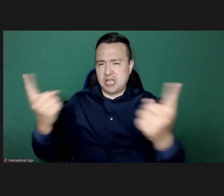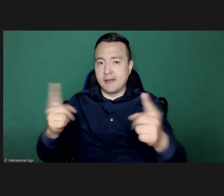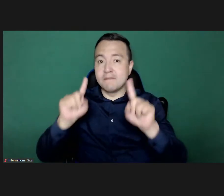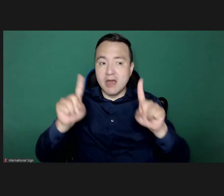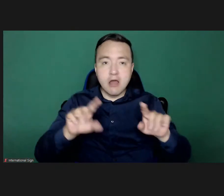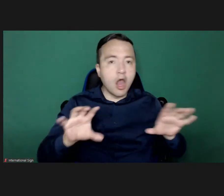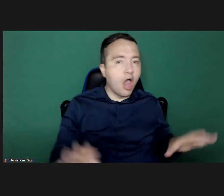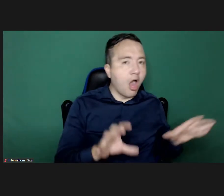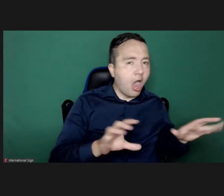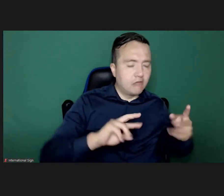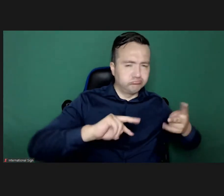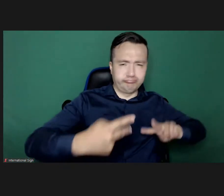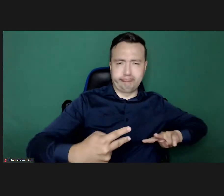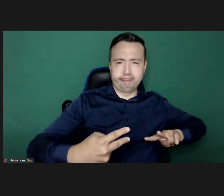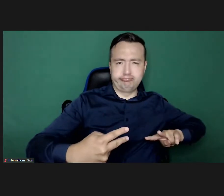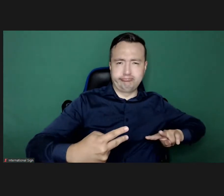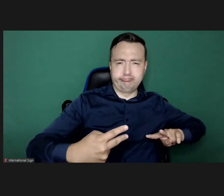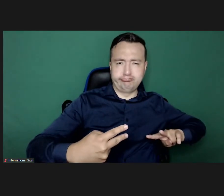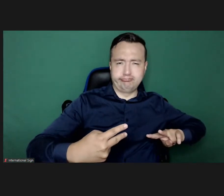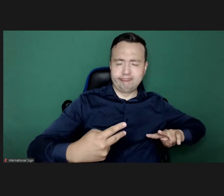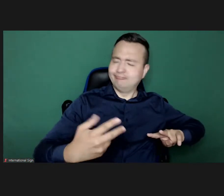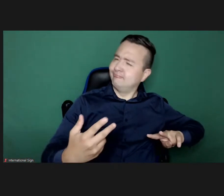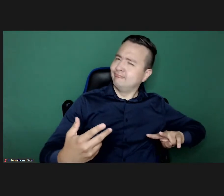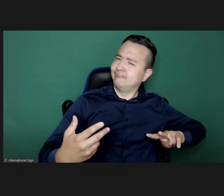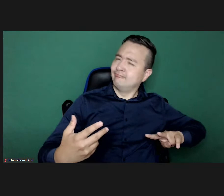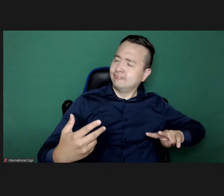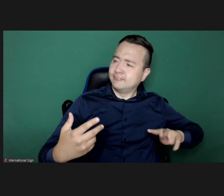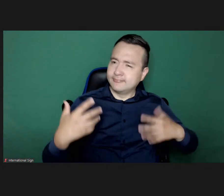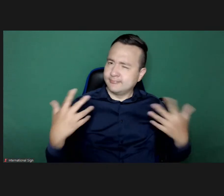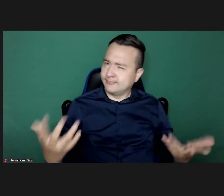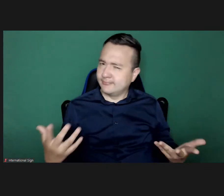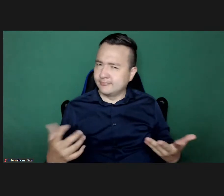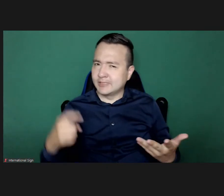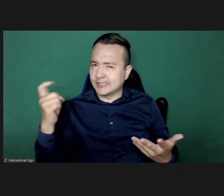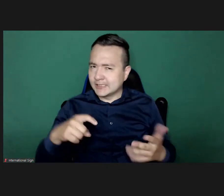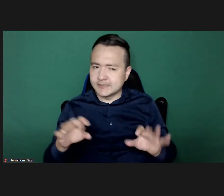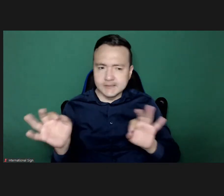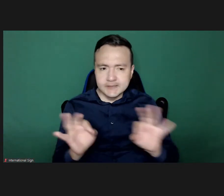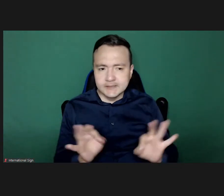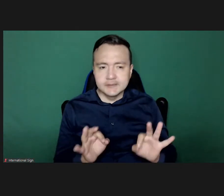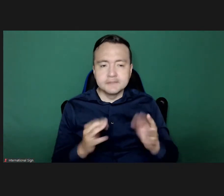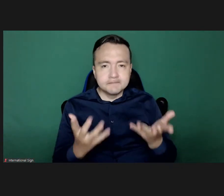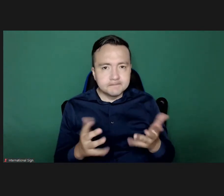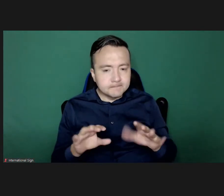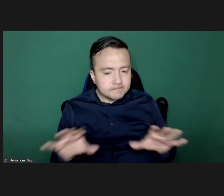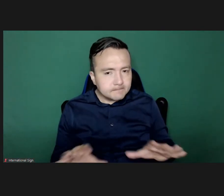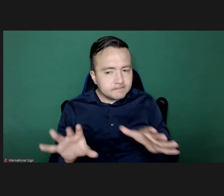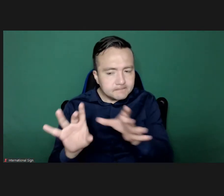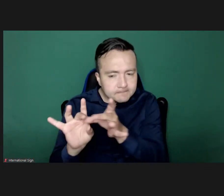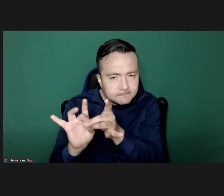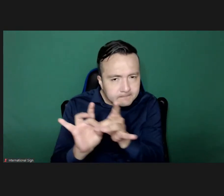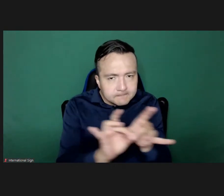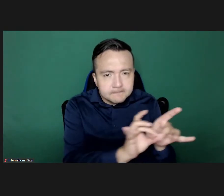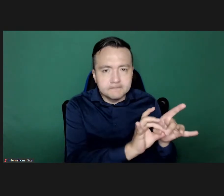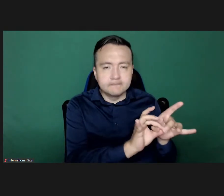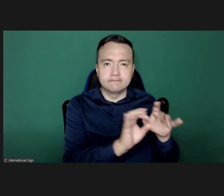But I think with safeguards in place, et cetera, I think this is an important area to consider, in terms of recovering from the